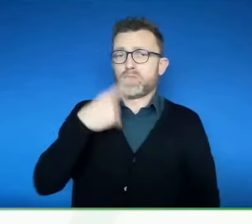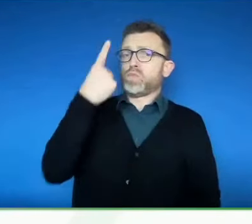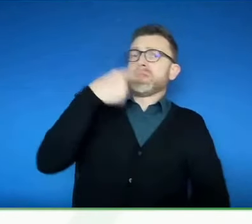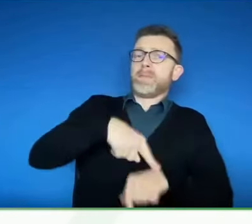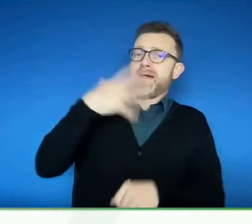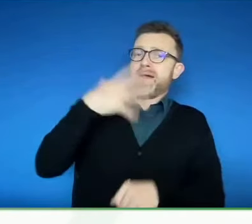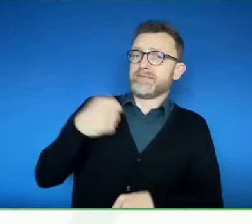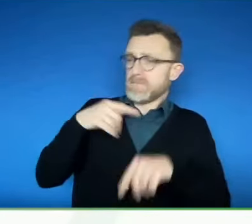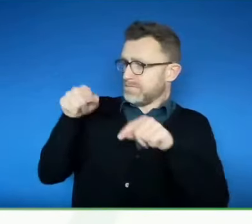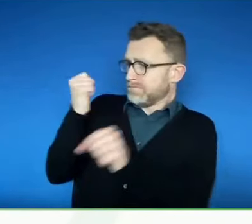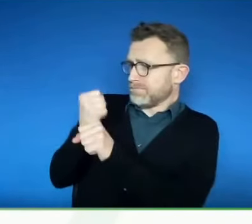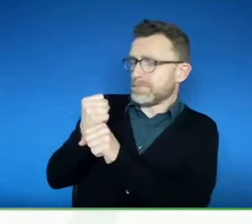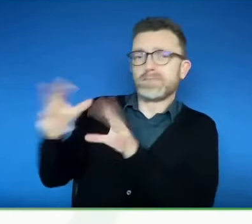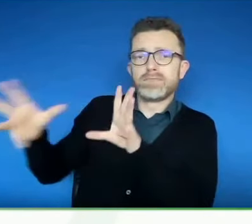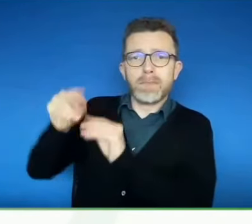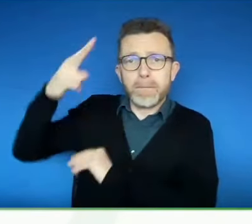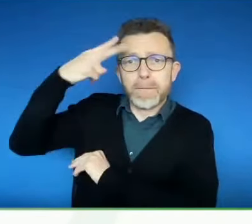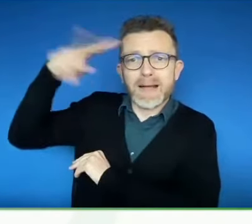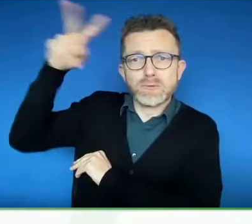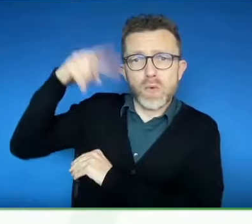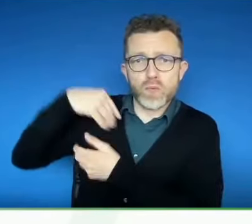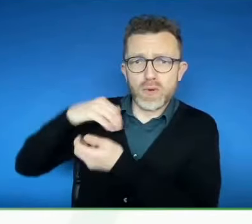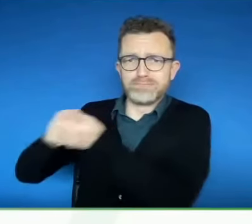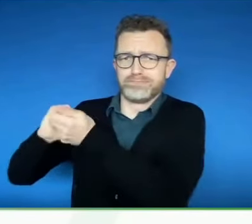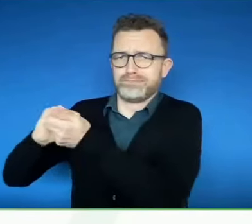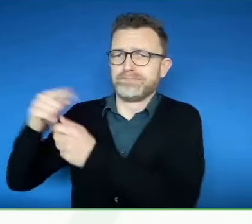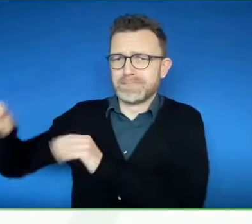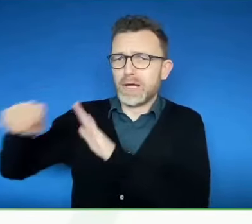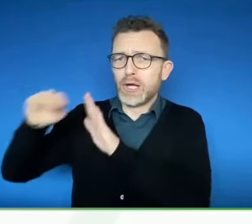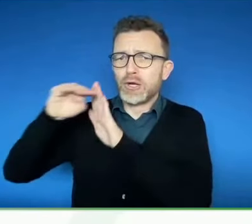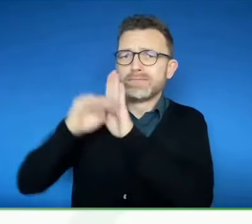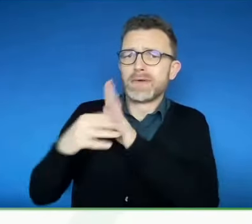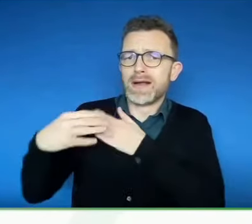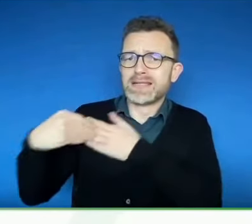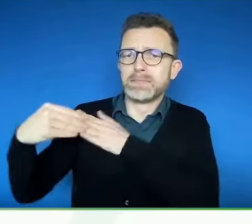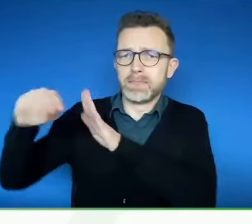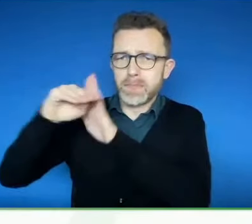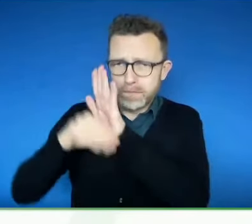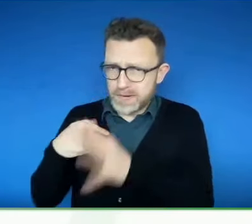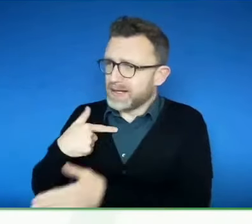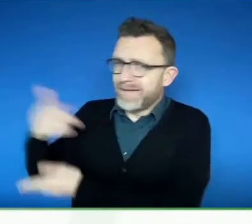and me, a bird -like flapping man, I don't remember why.